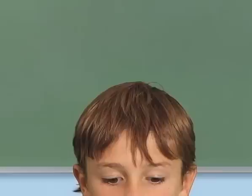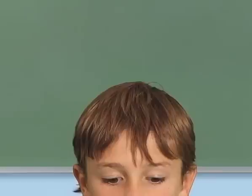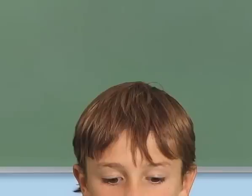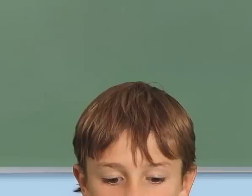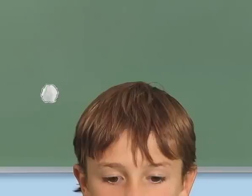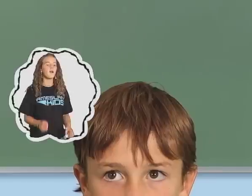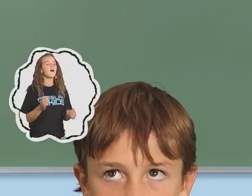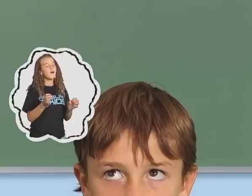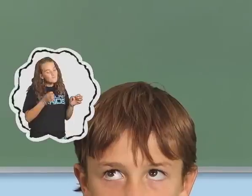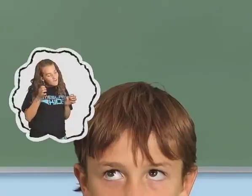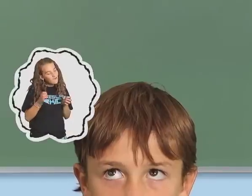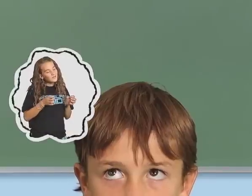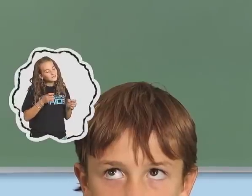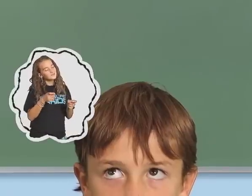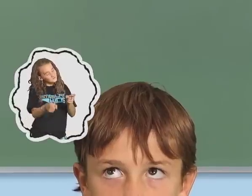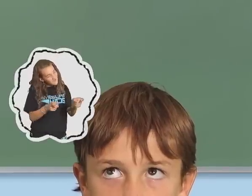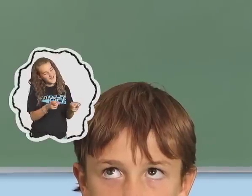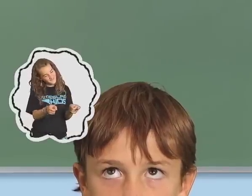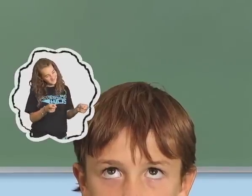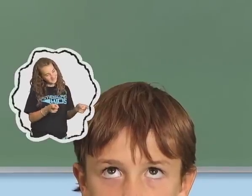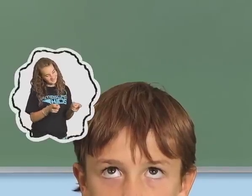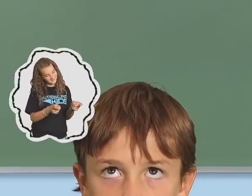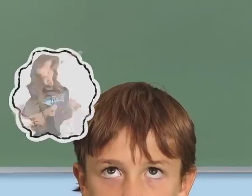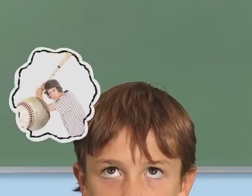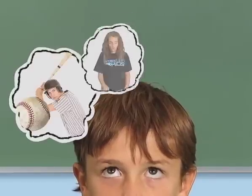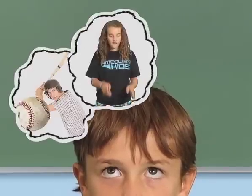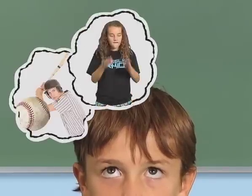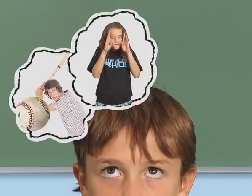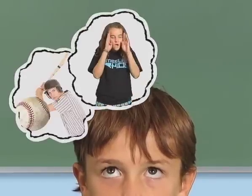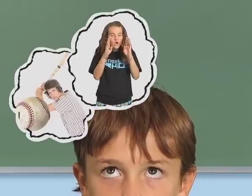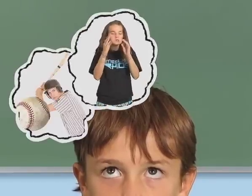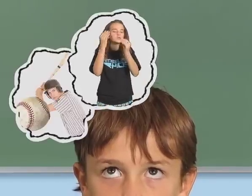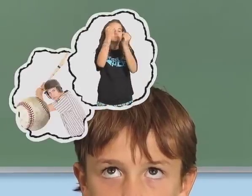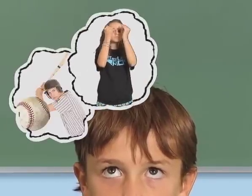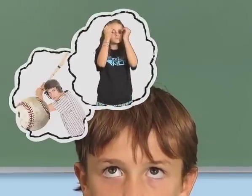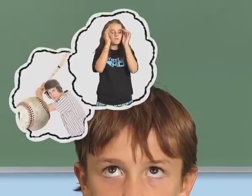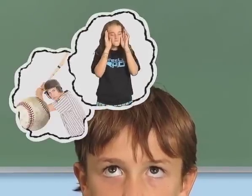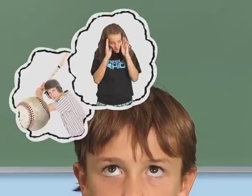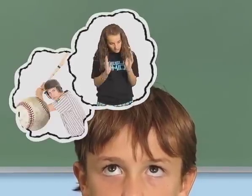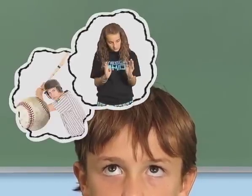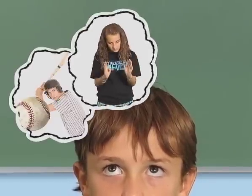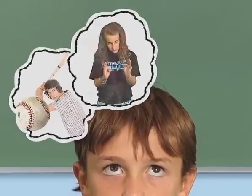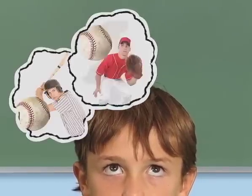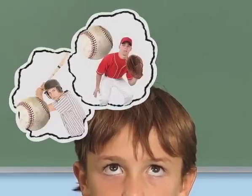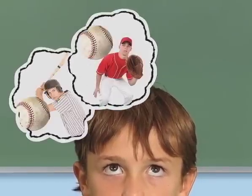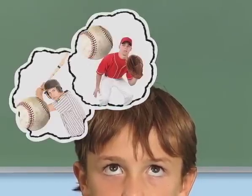CONTROL THOSE EMOTIONS. REFOCUS YOUR MIND.